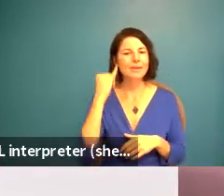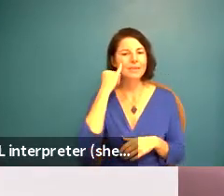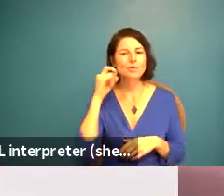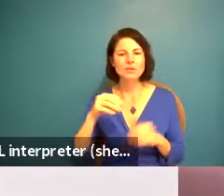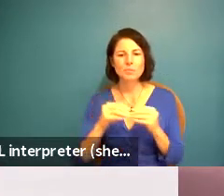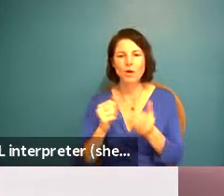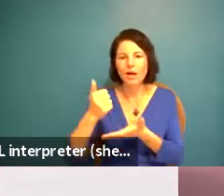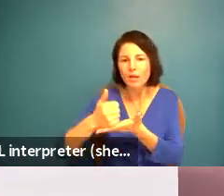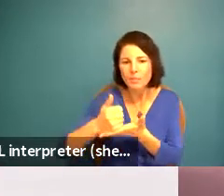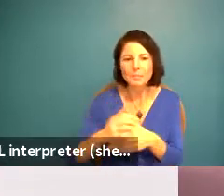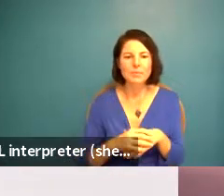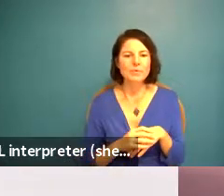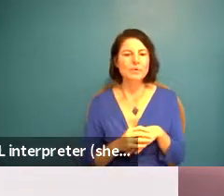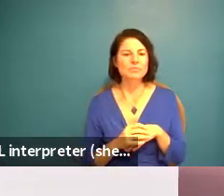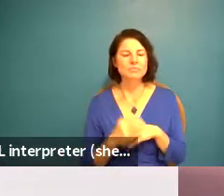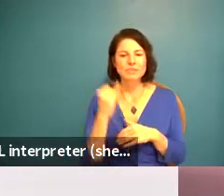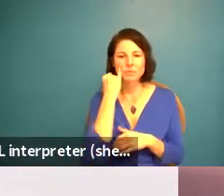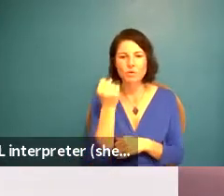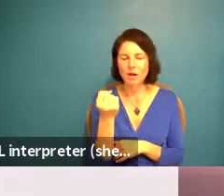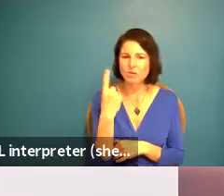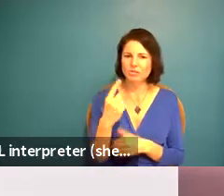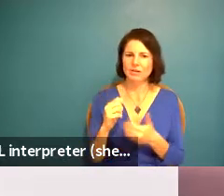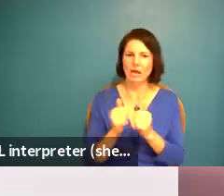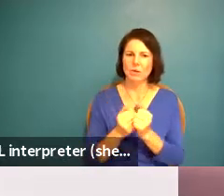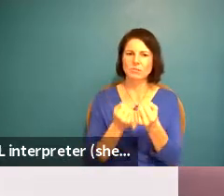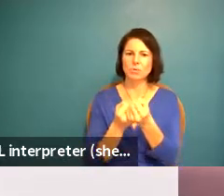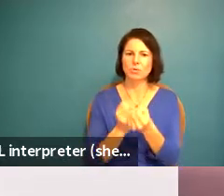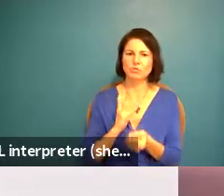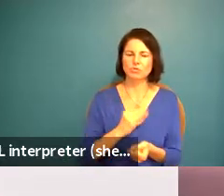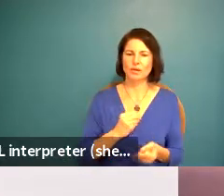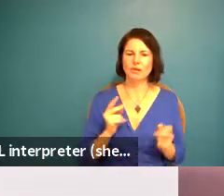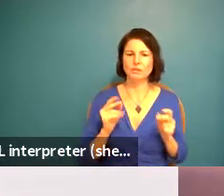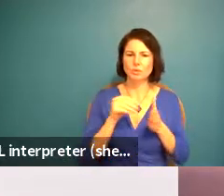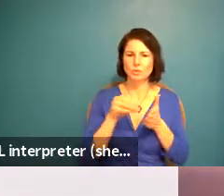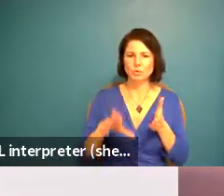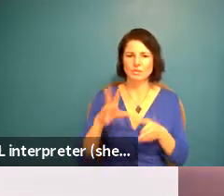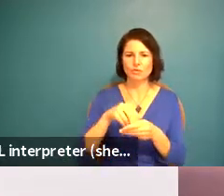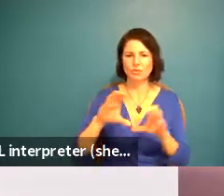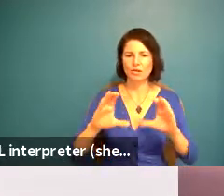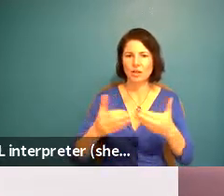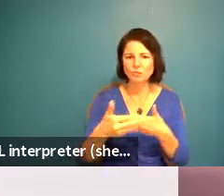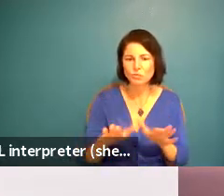understand more about how to really support your trans students in your classroom, if you have a trans kid in your family, etc. These